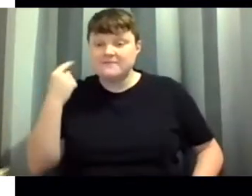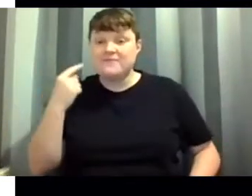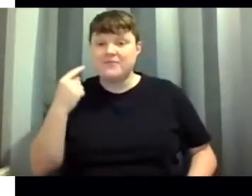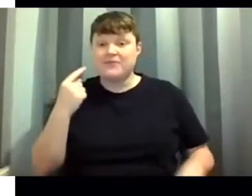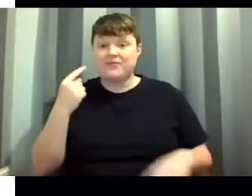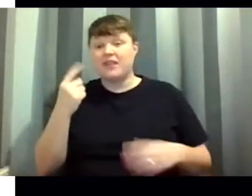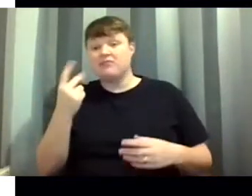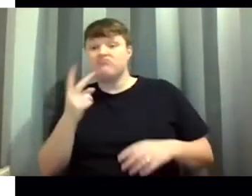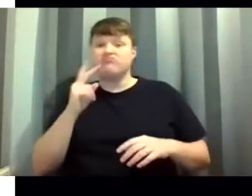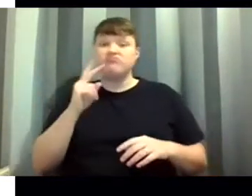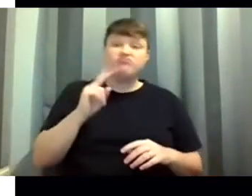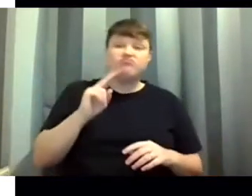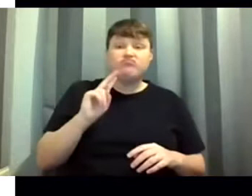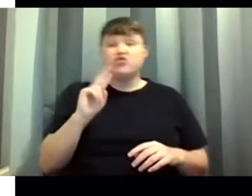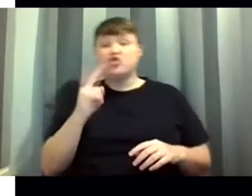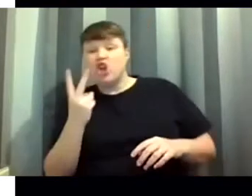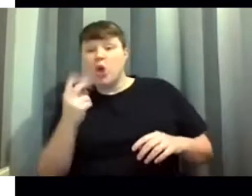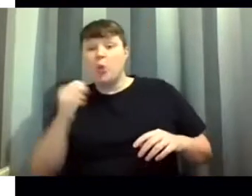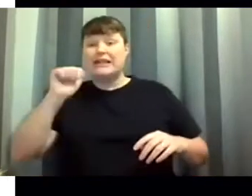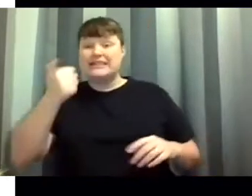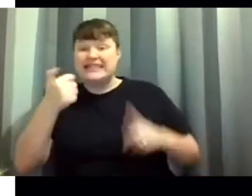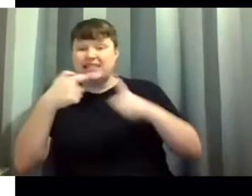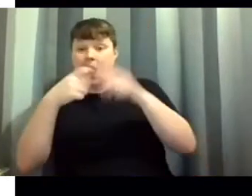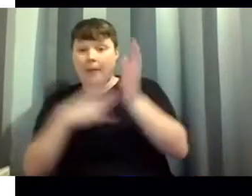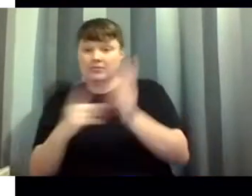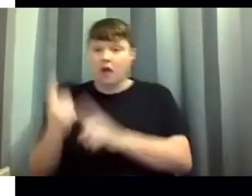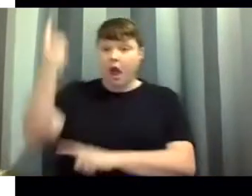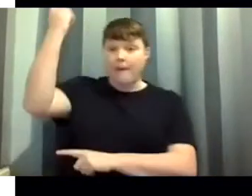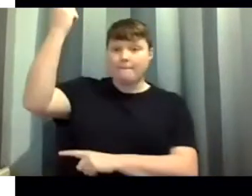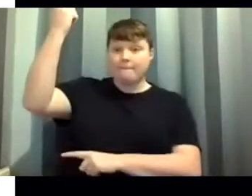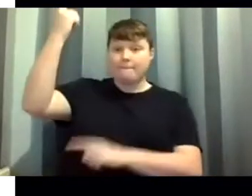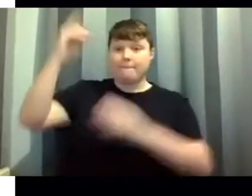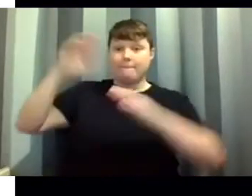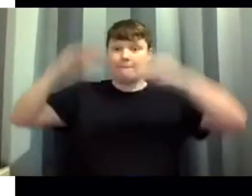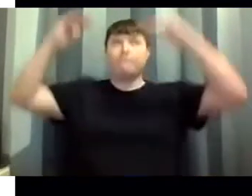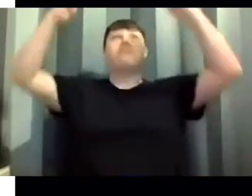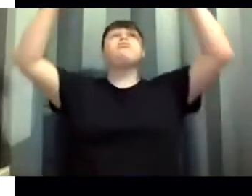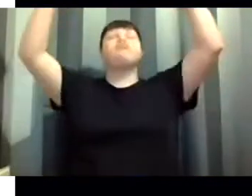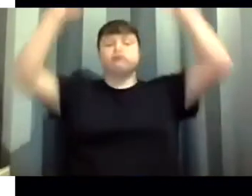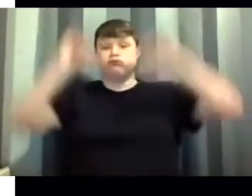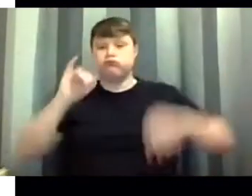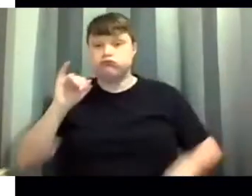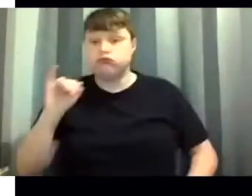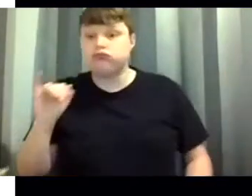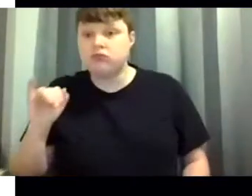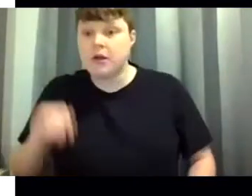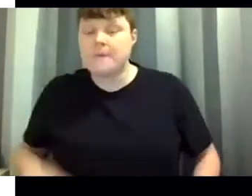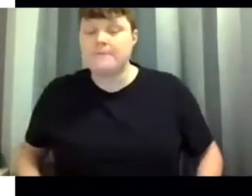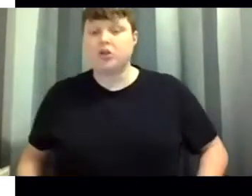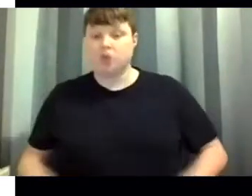two and six km above our heads. It's a dust plume. And, just in yesterday (last night - this is